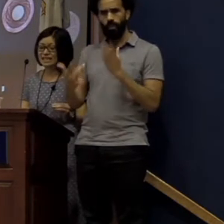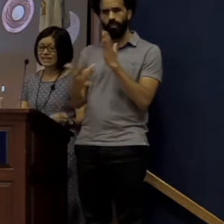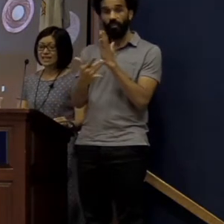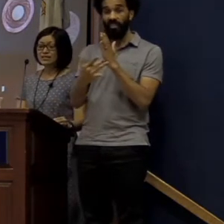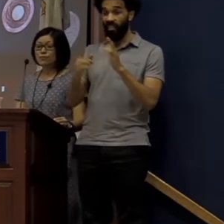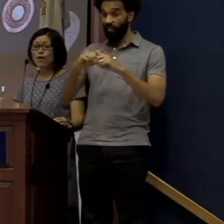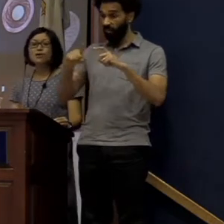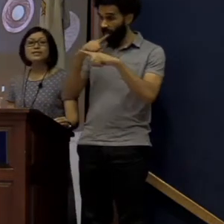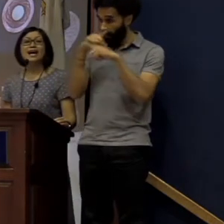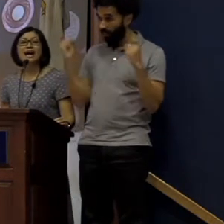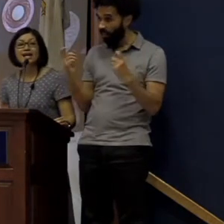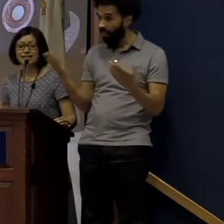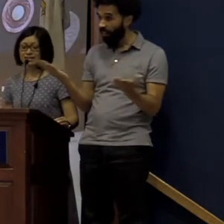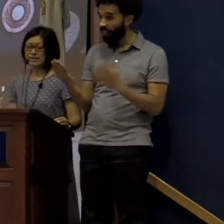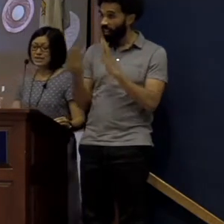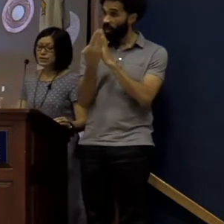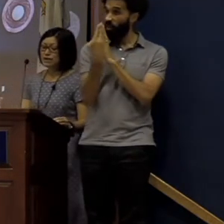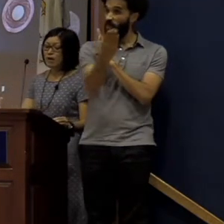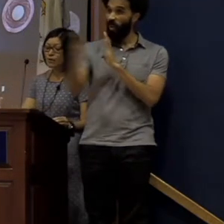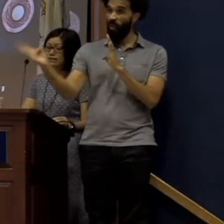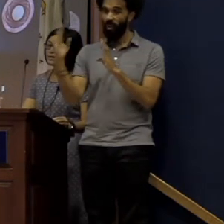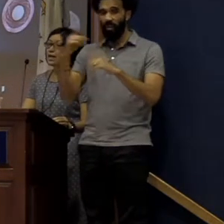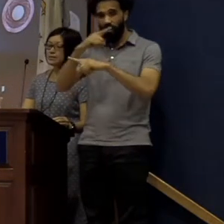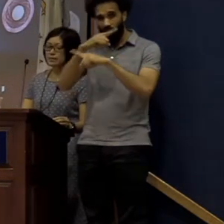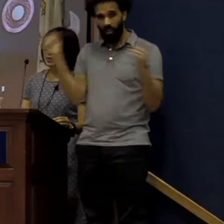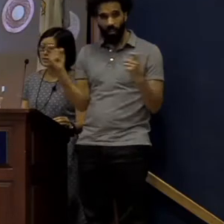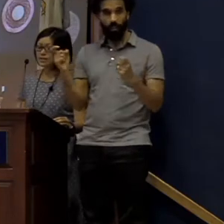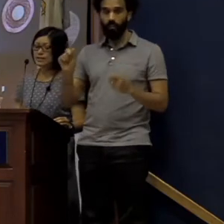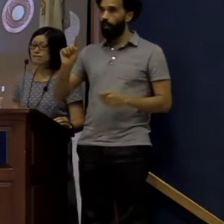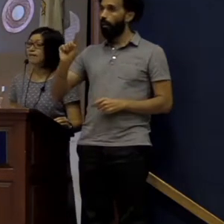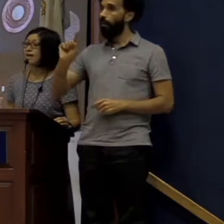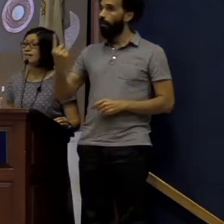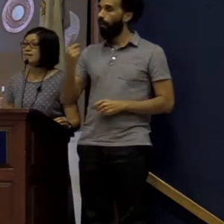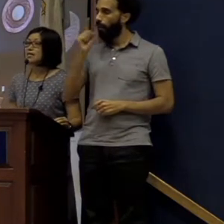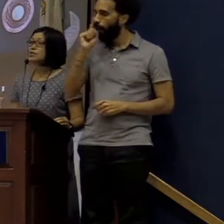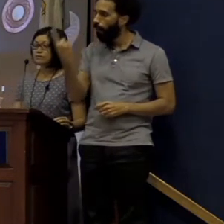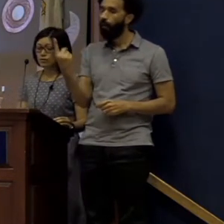The walls are ugly. You have only vocabulary posters and flyers, you have Dr information